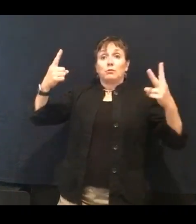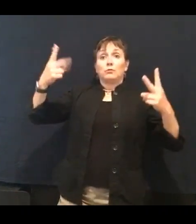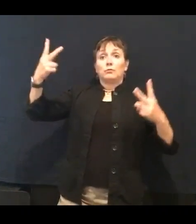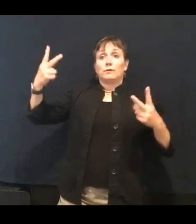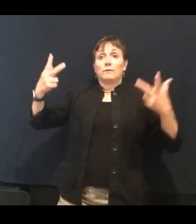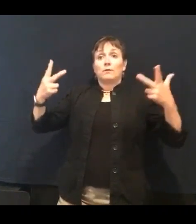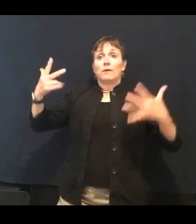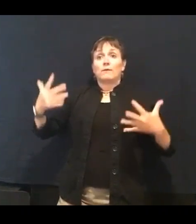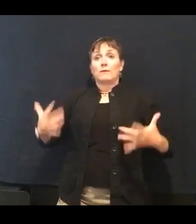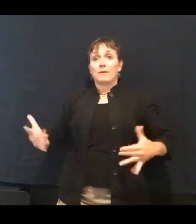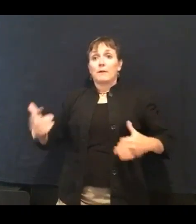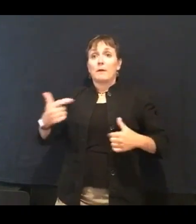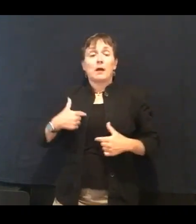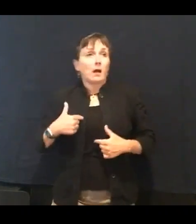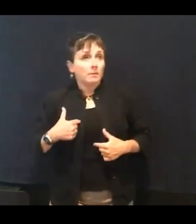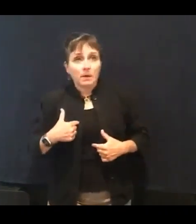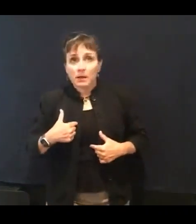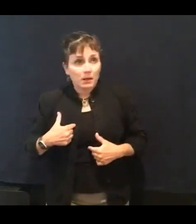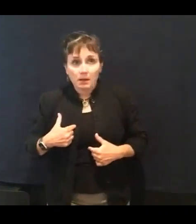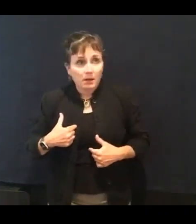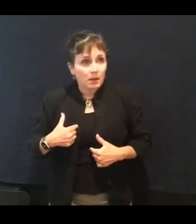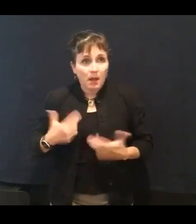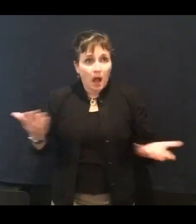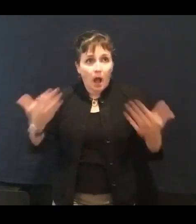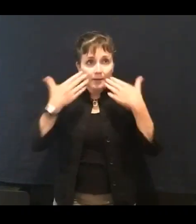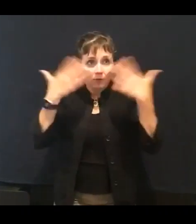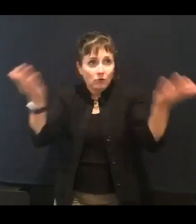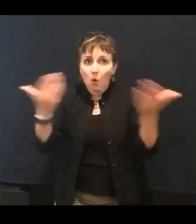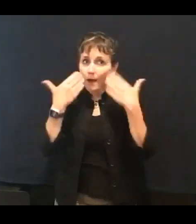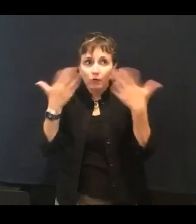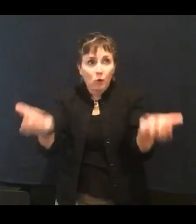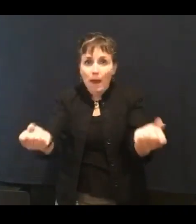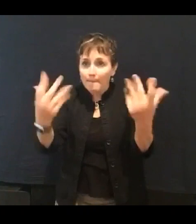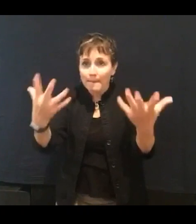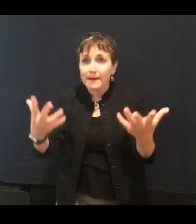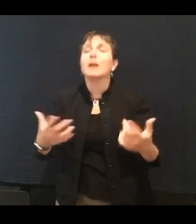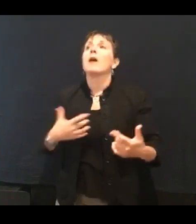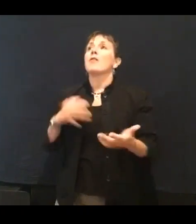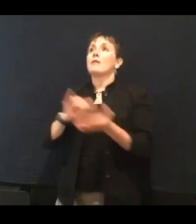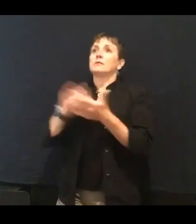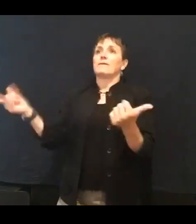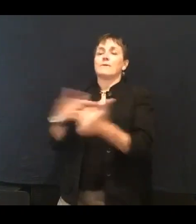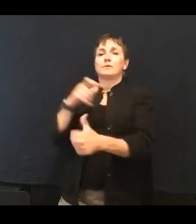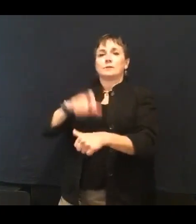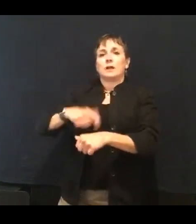the first time I realized that I saw dramatically less than others.